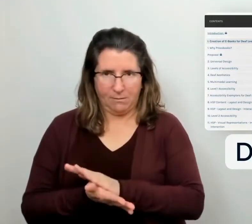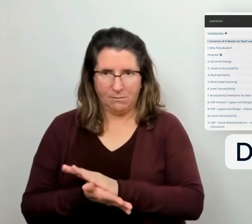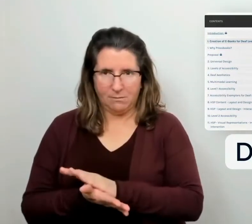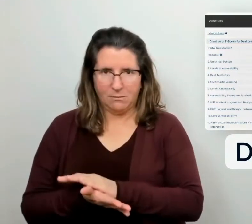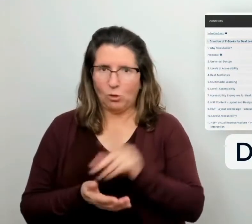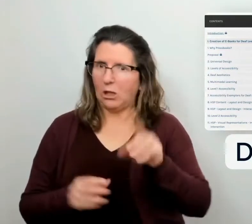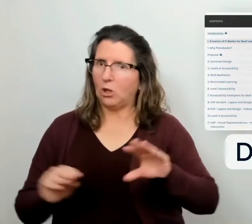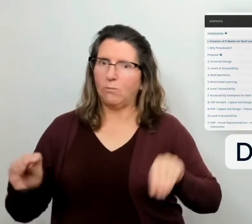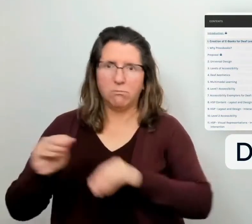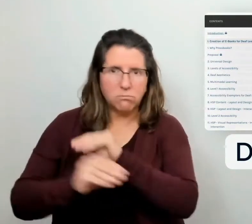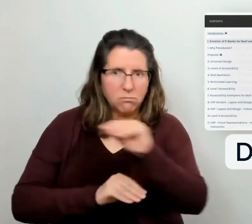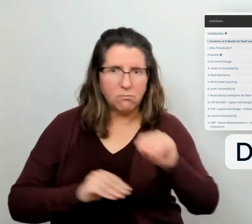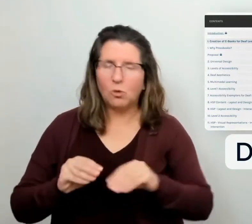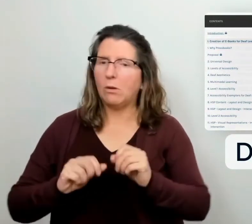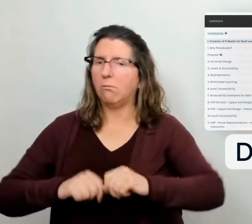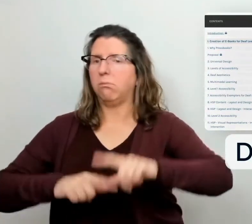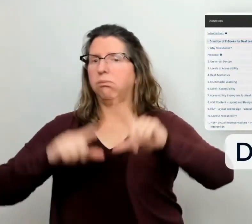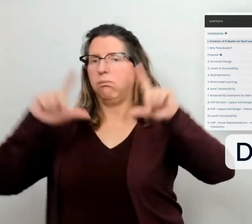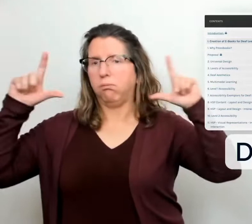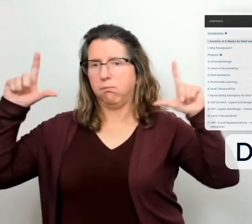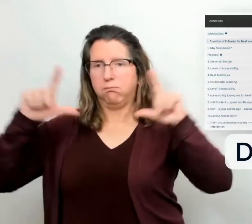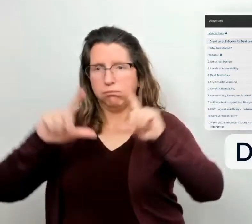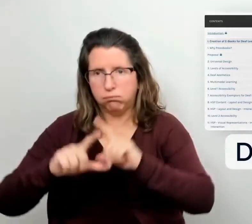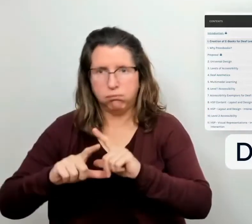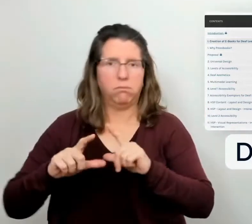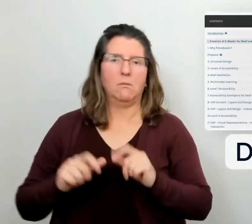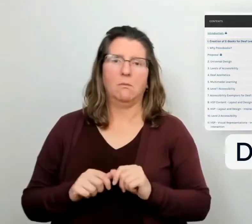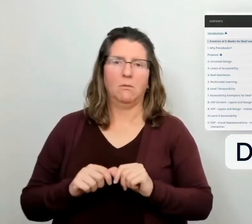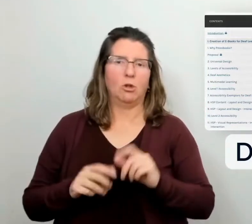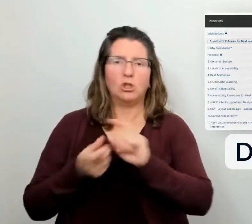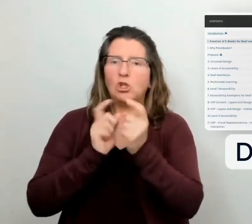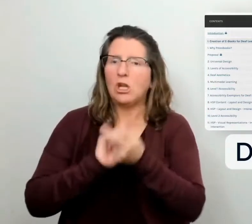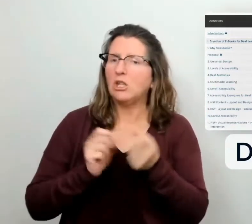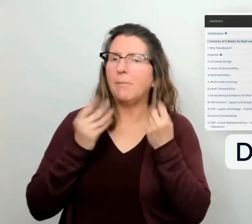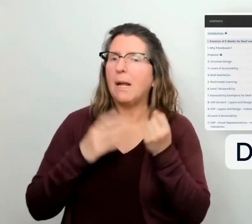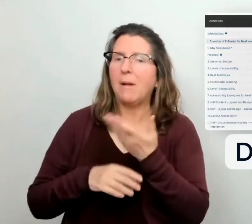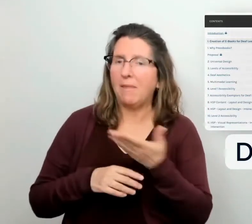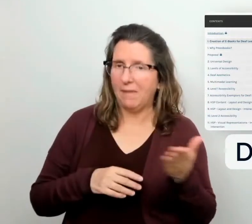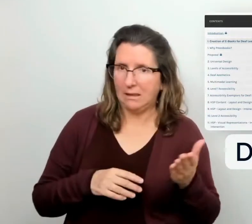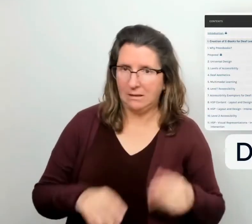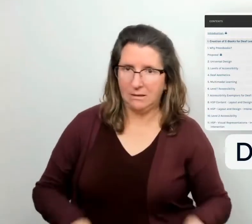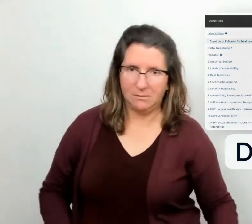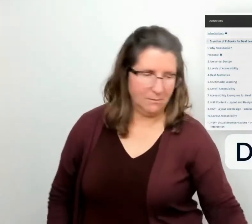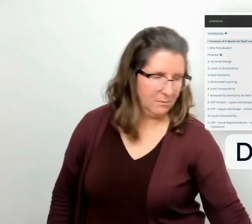It's so easy to move things around on the screen, resize, change colours, among other features.